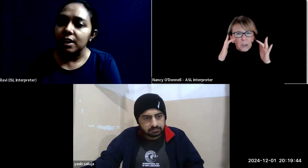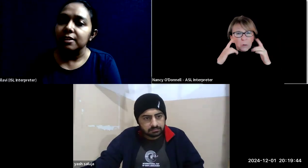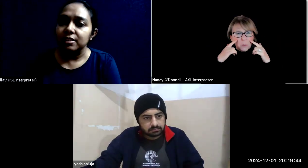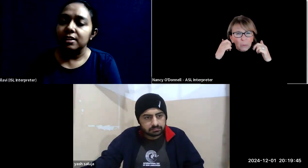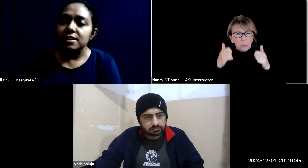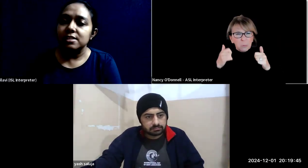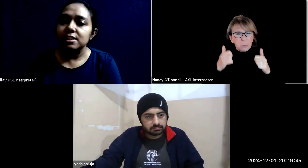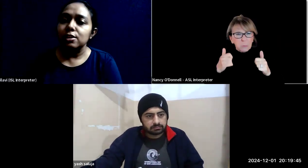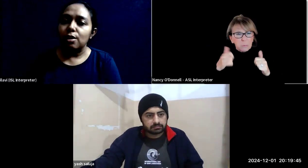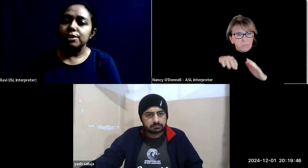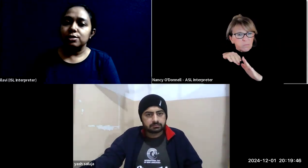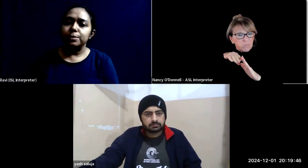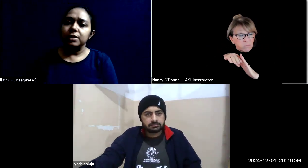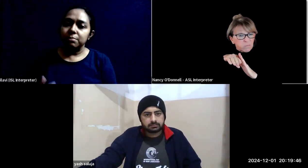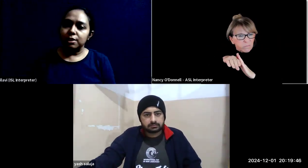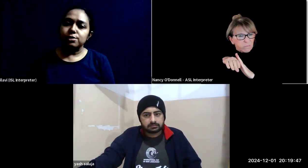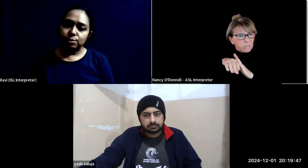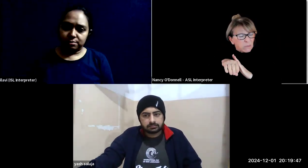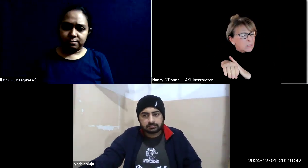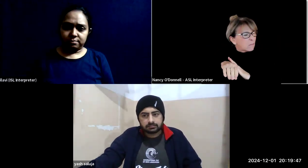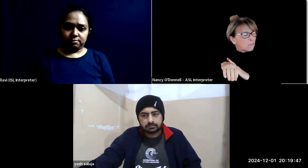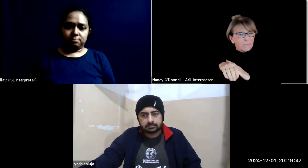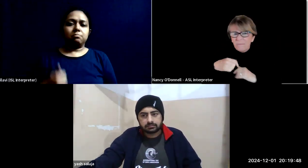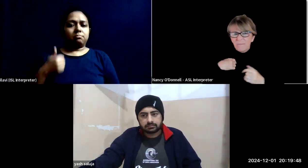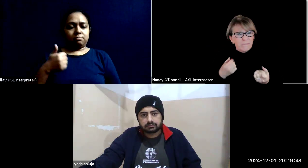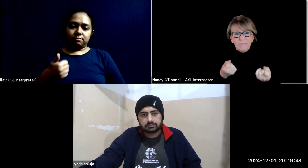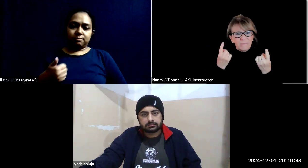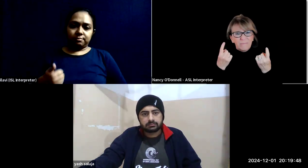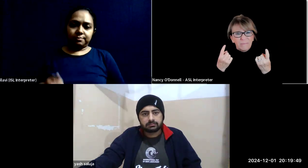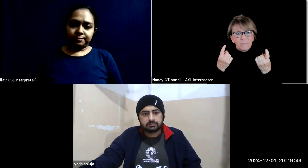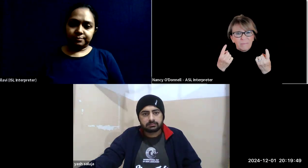yeah, there's still a lot to be understood.